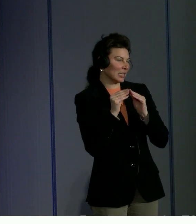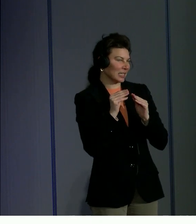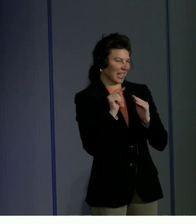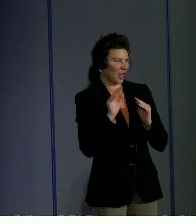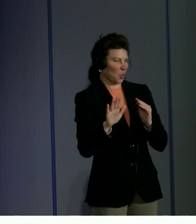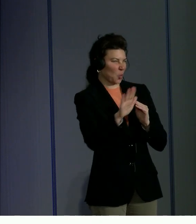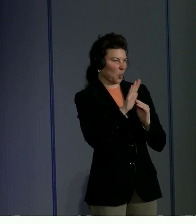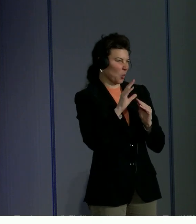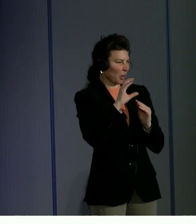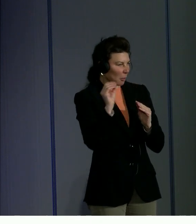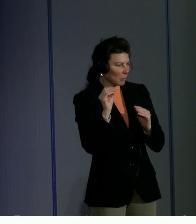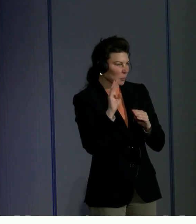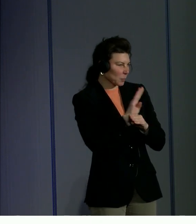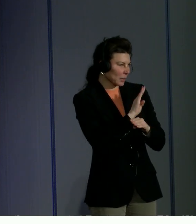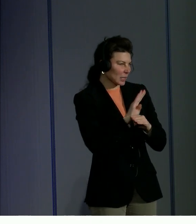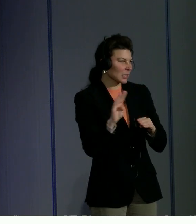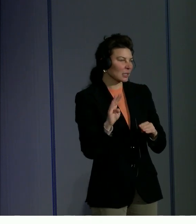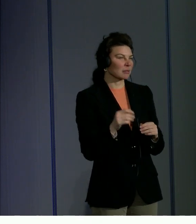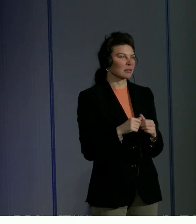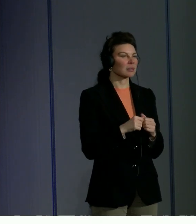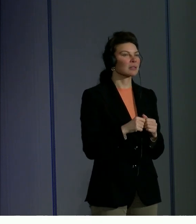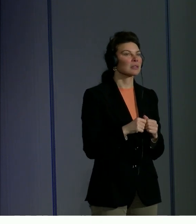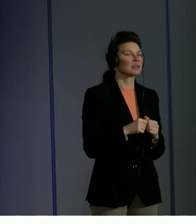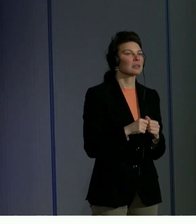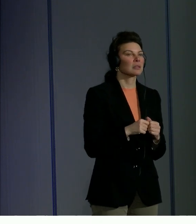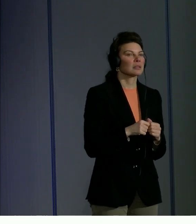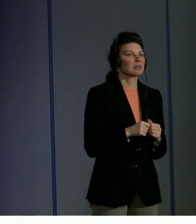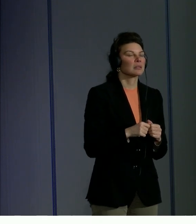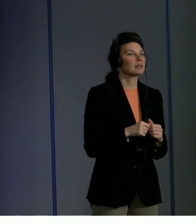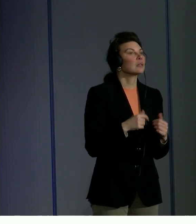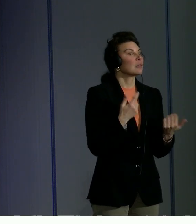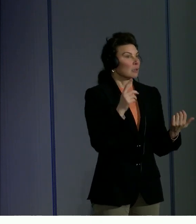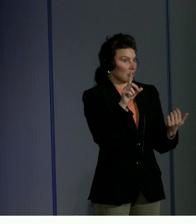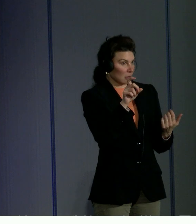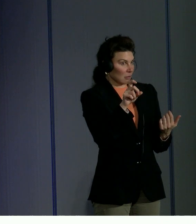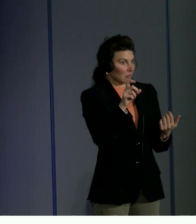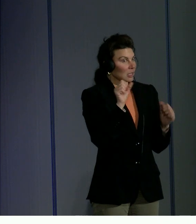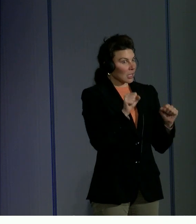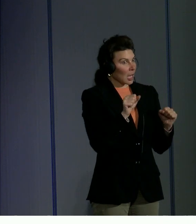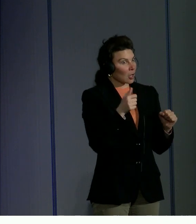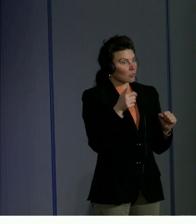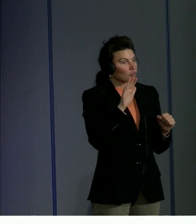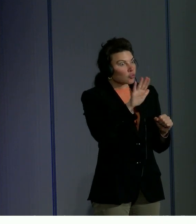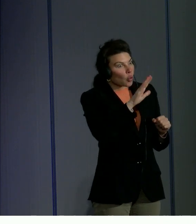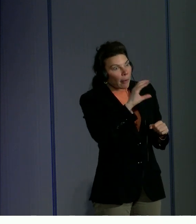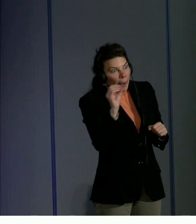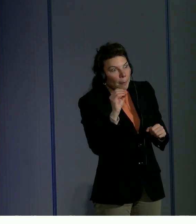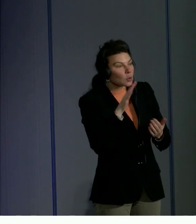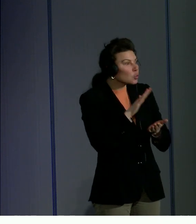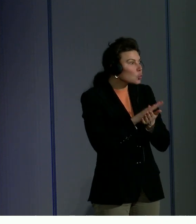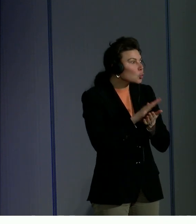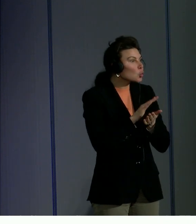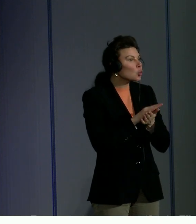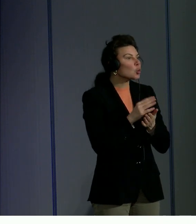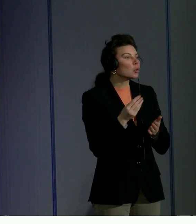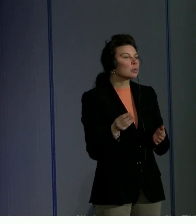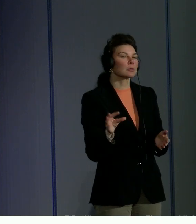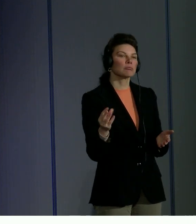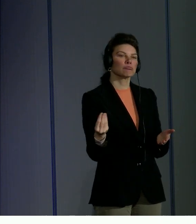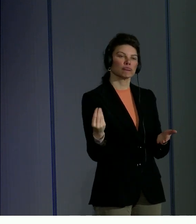the analysis. Something is there one action you can take away from today to begin that process?